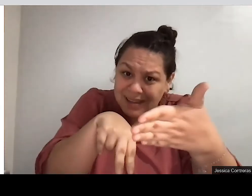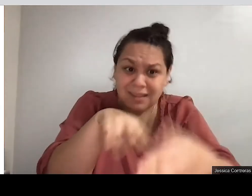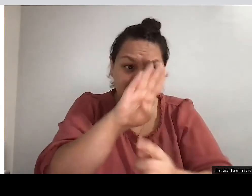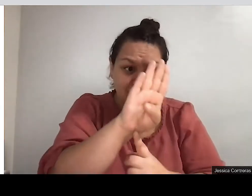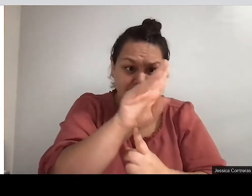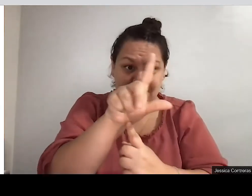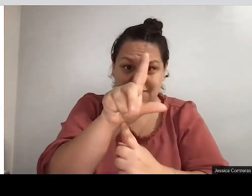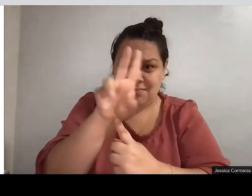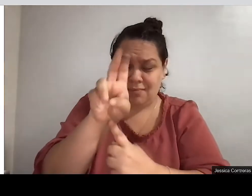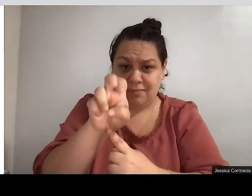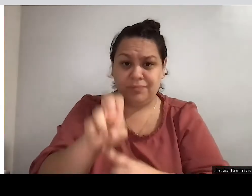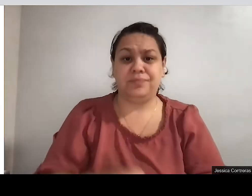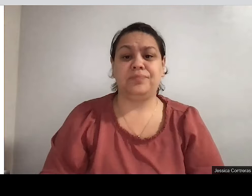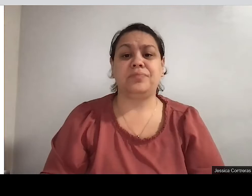Their brain WANTS to read the word.